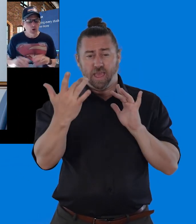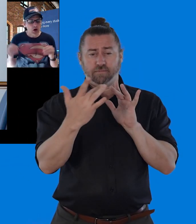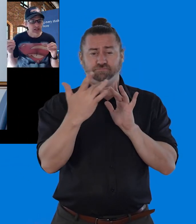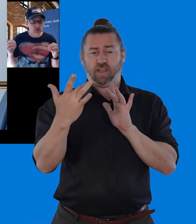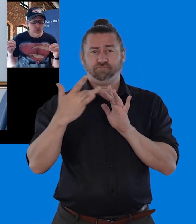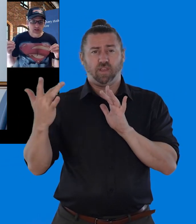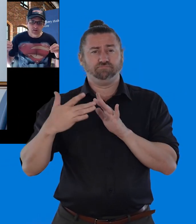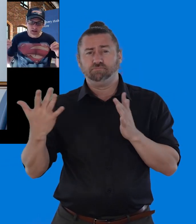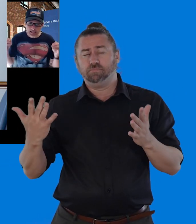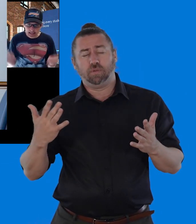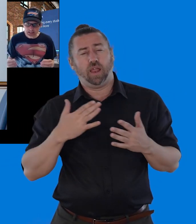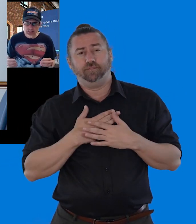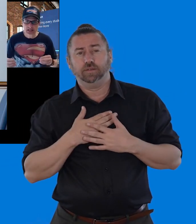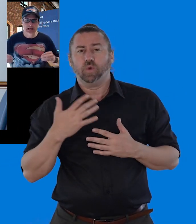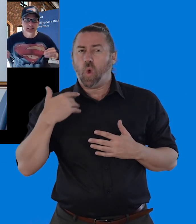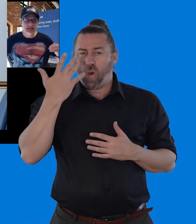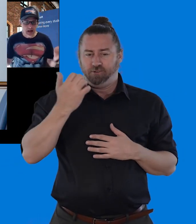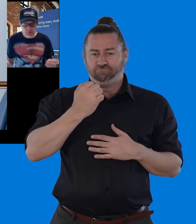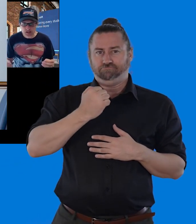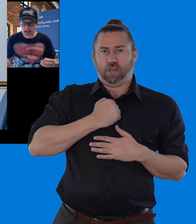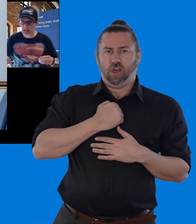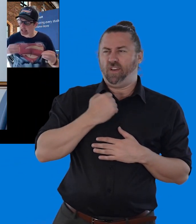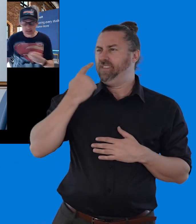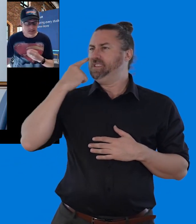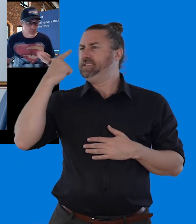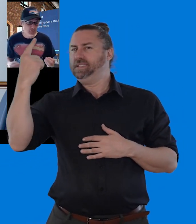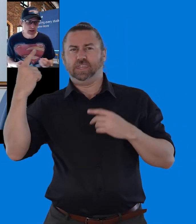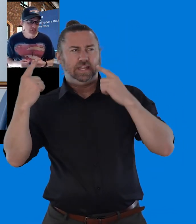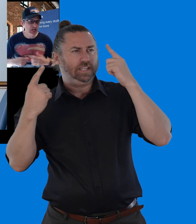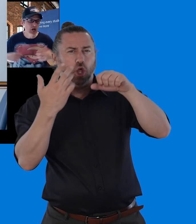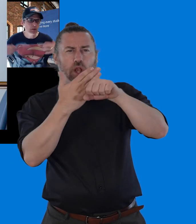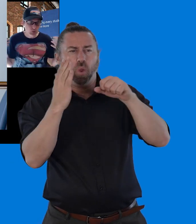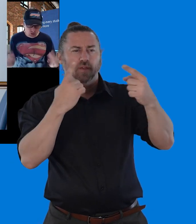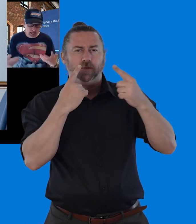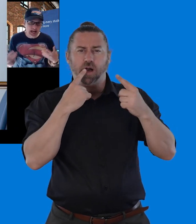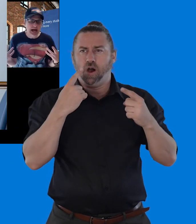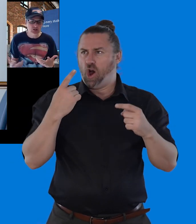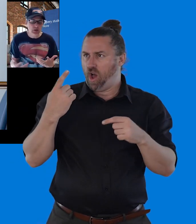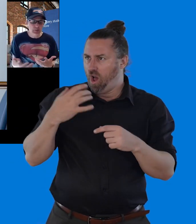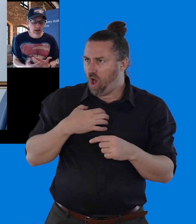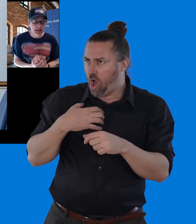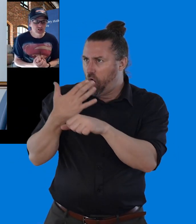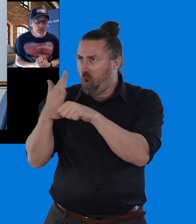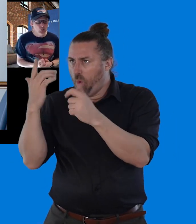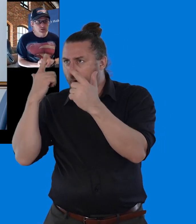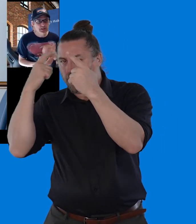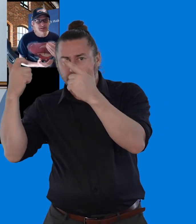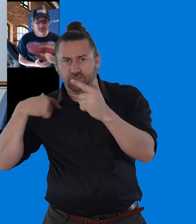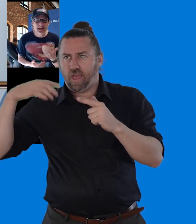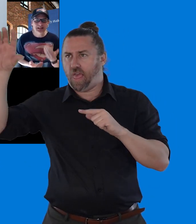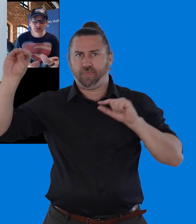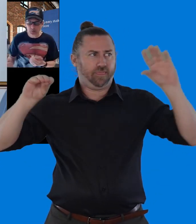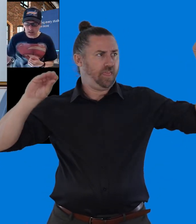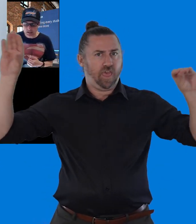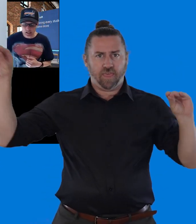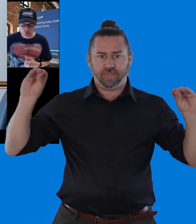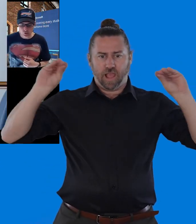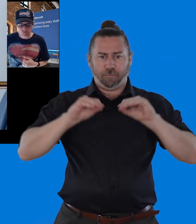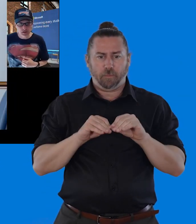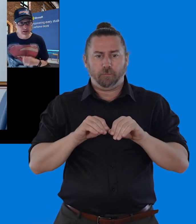What I do is, I find case studies, updates, latest information. I push that out onto my page, which means it starts to appear in your feed.